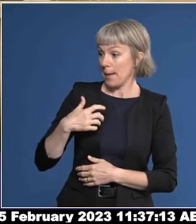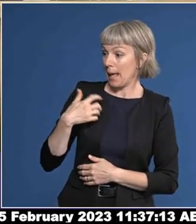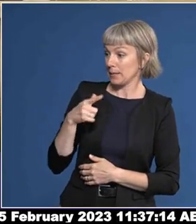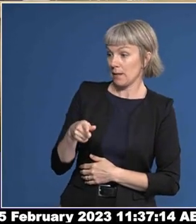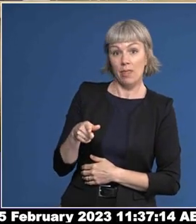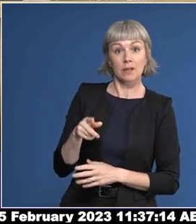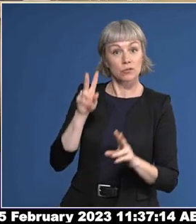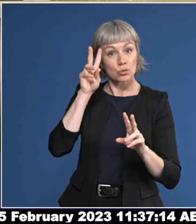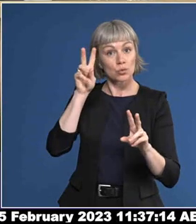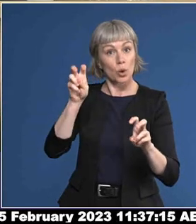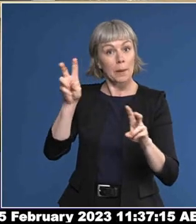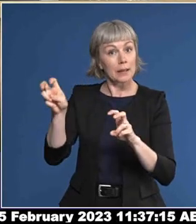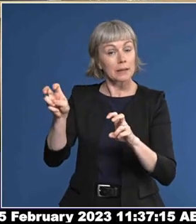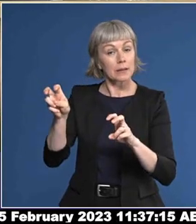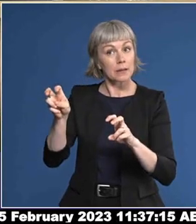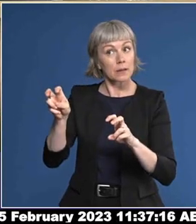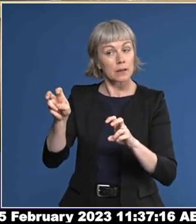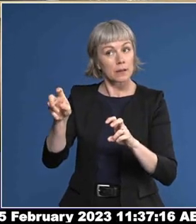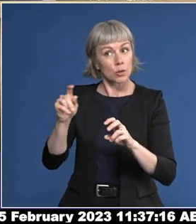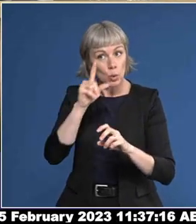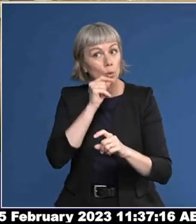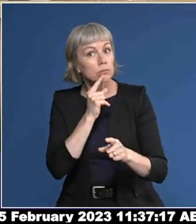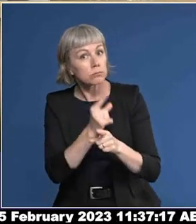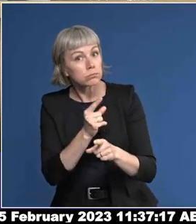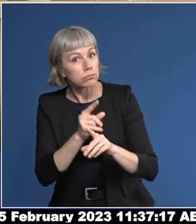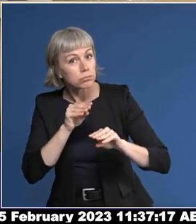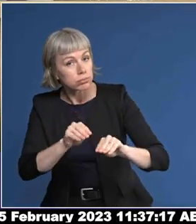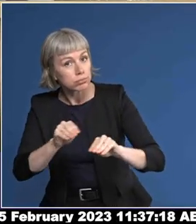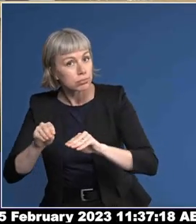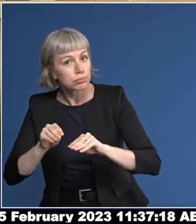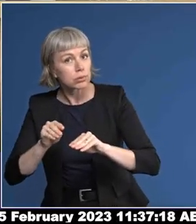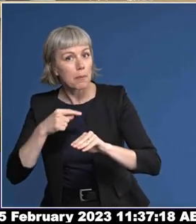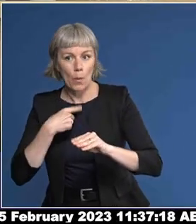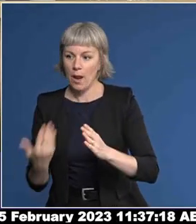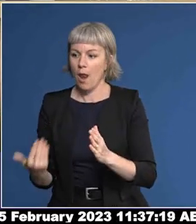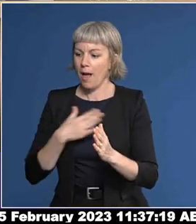other elements that we would bring in that are about how we do things at Afford, you know, how families connect with us as an organisation.